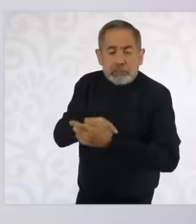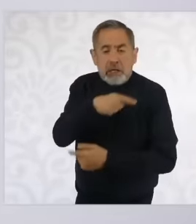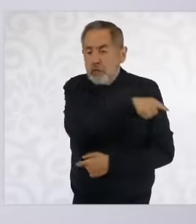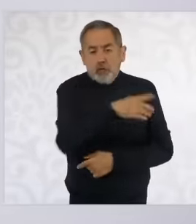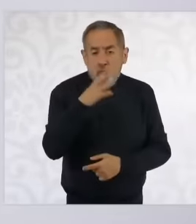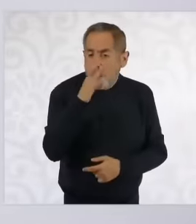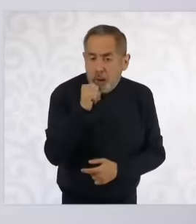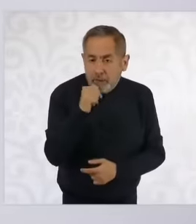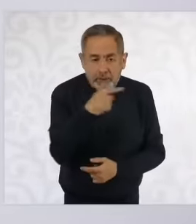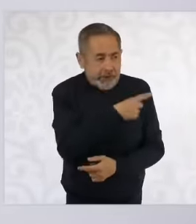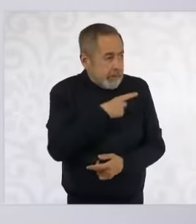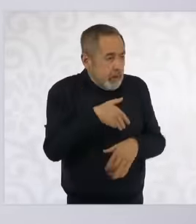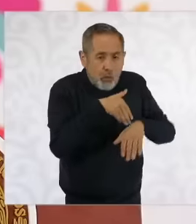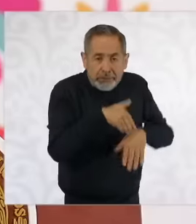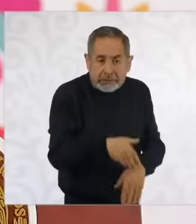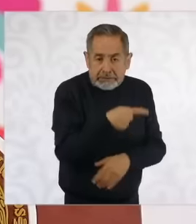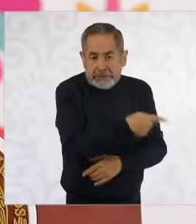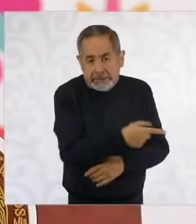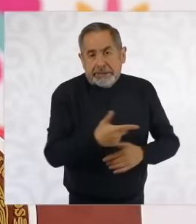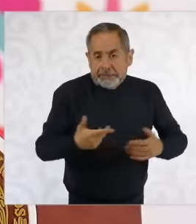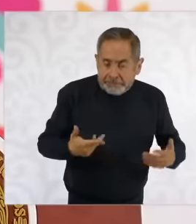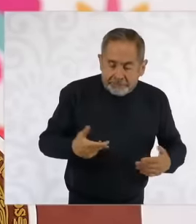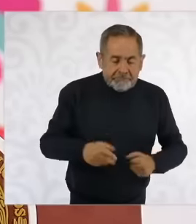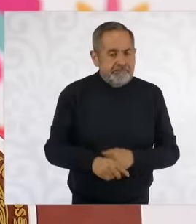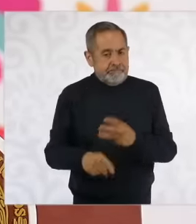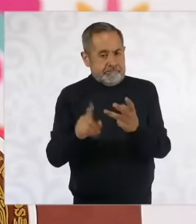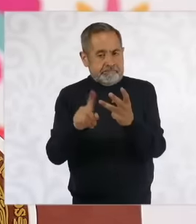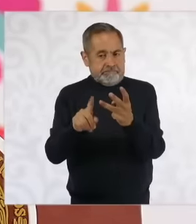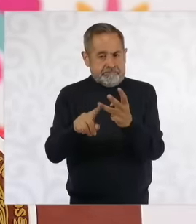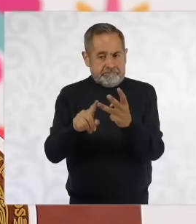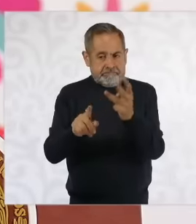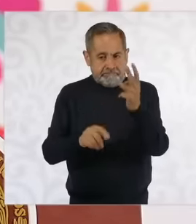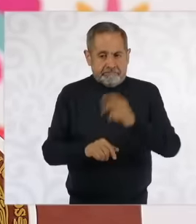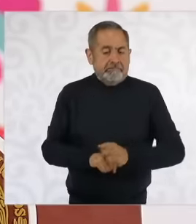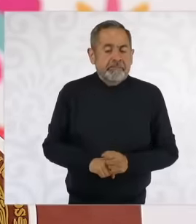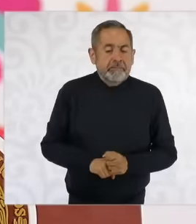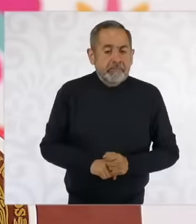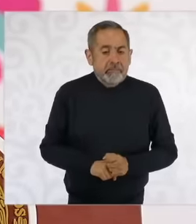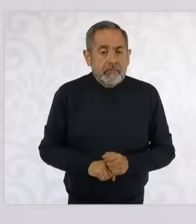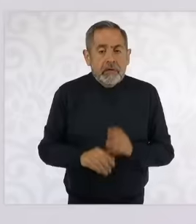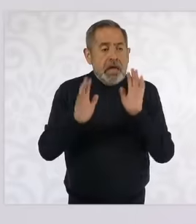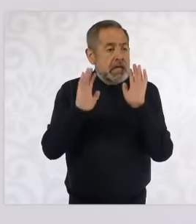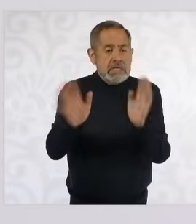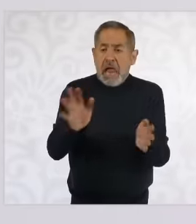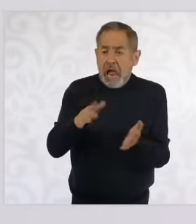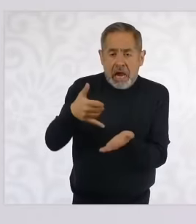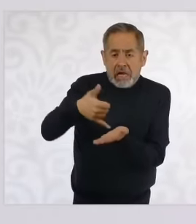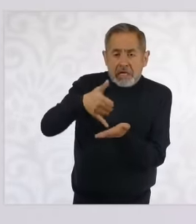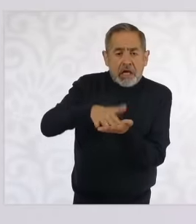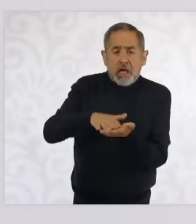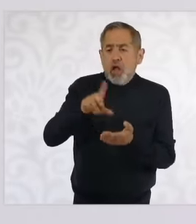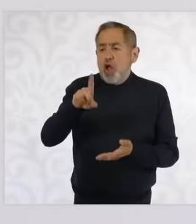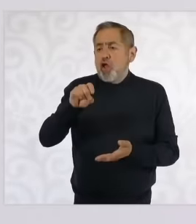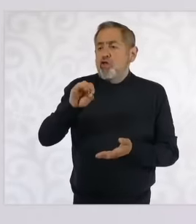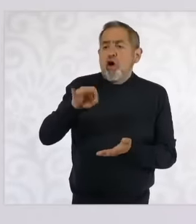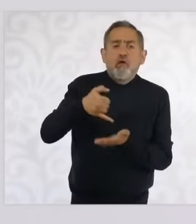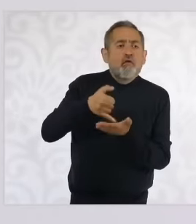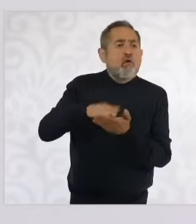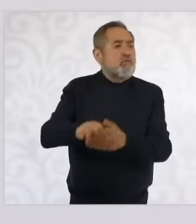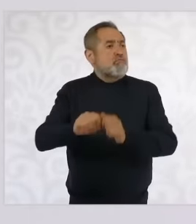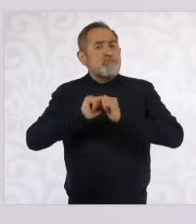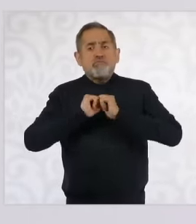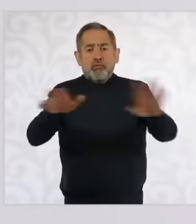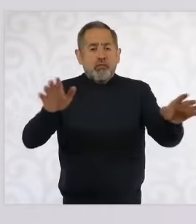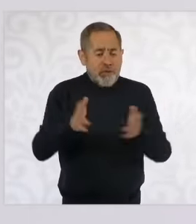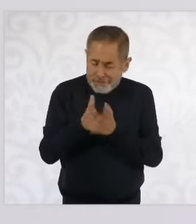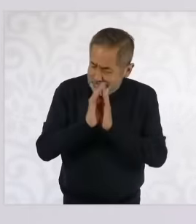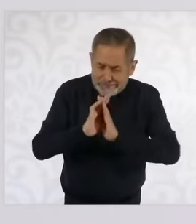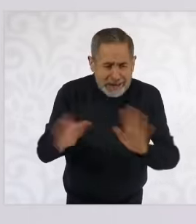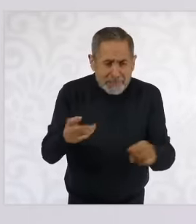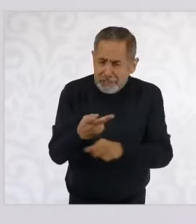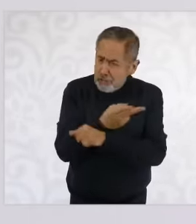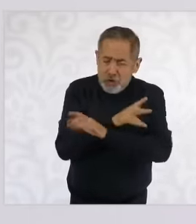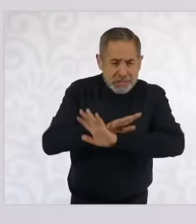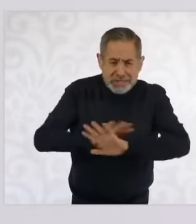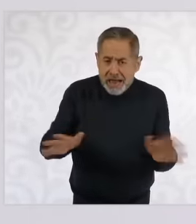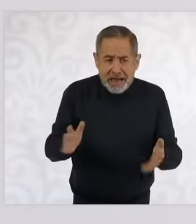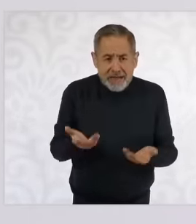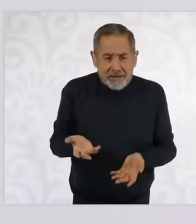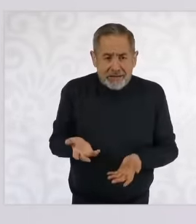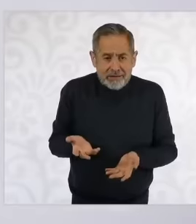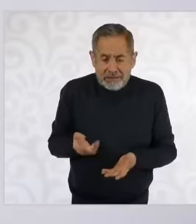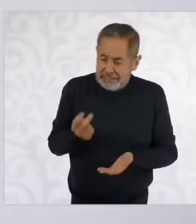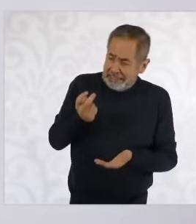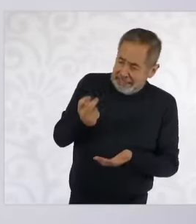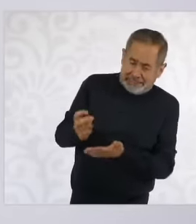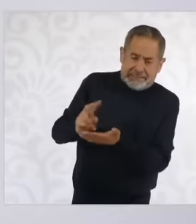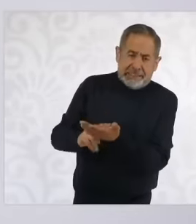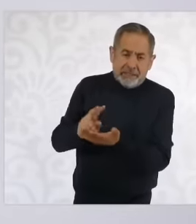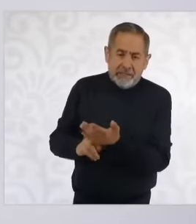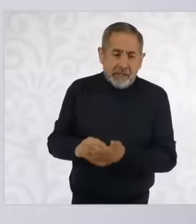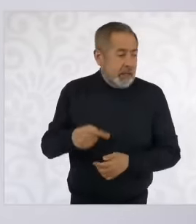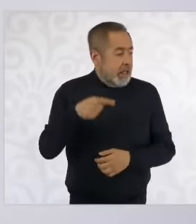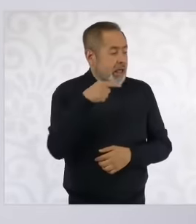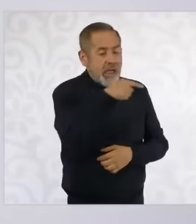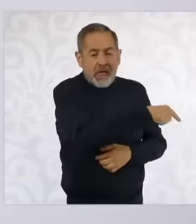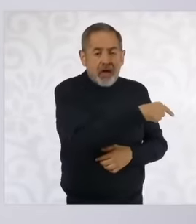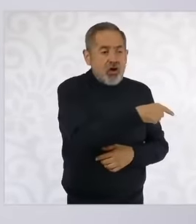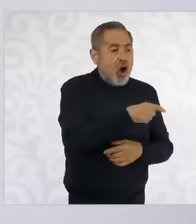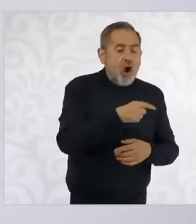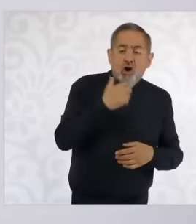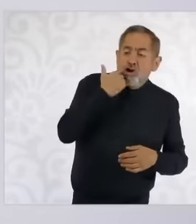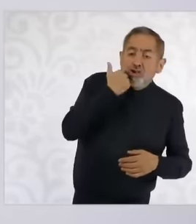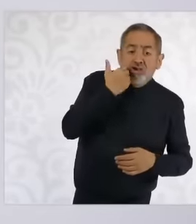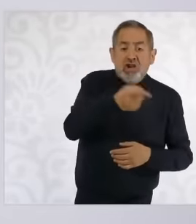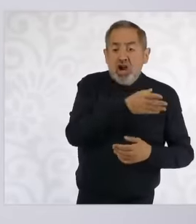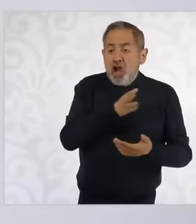into account and thirdly the constitutional reform has already been published so they are legislating on a